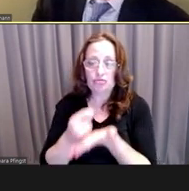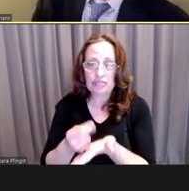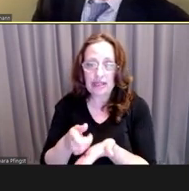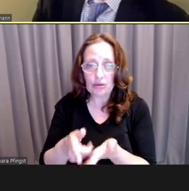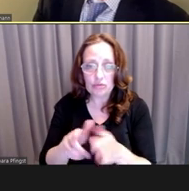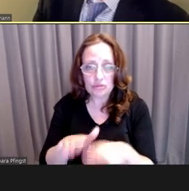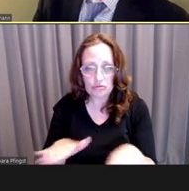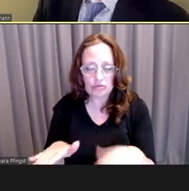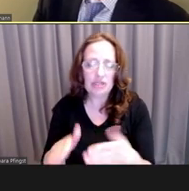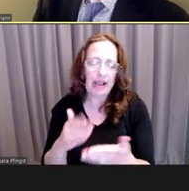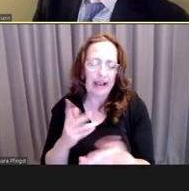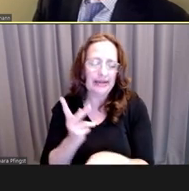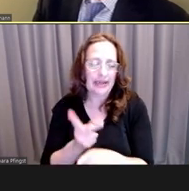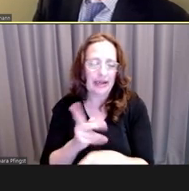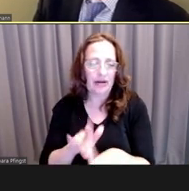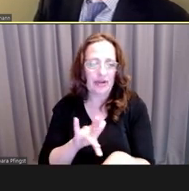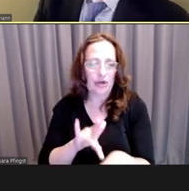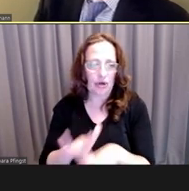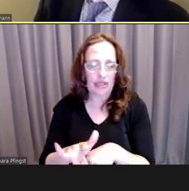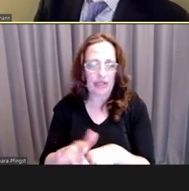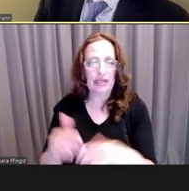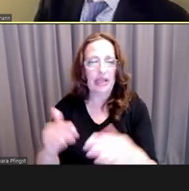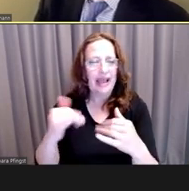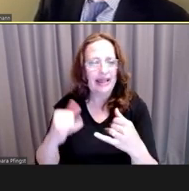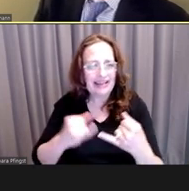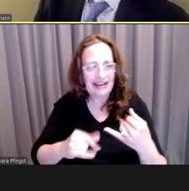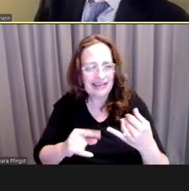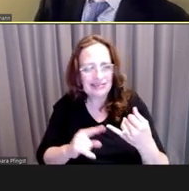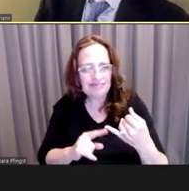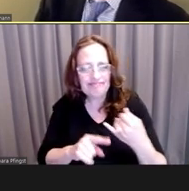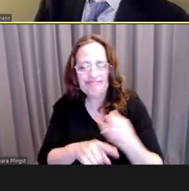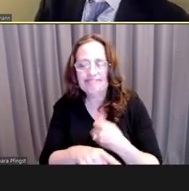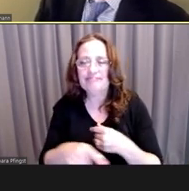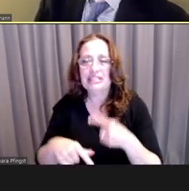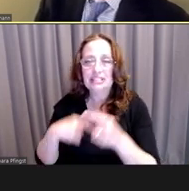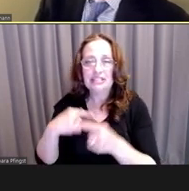genetics. Right? This could be a genetic counselor. It could be a geneticist,